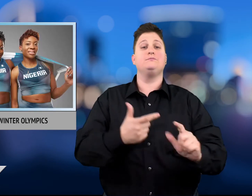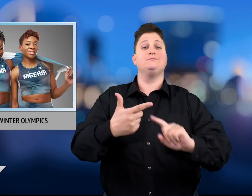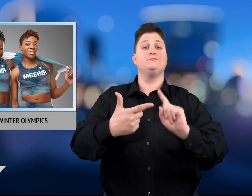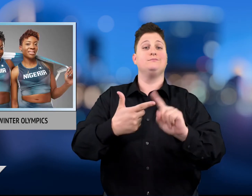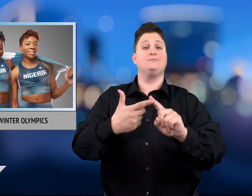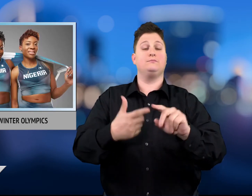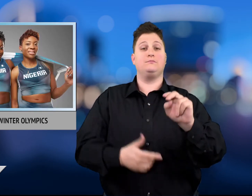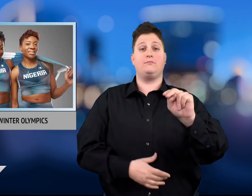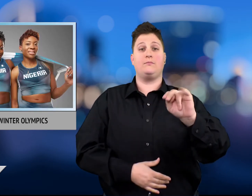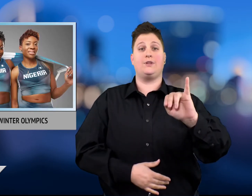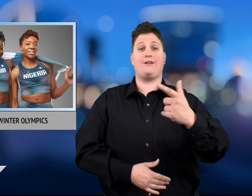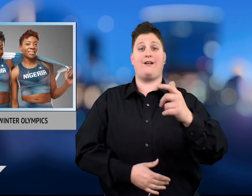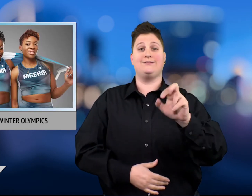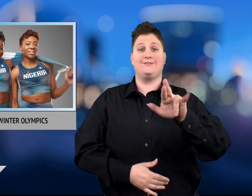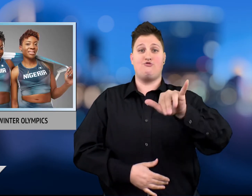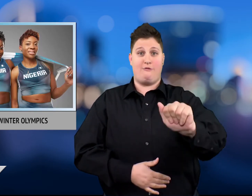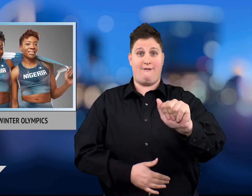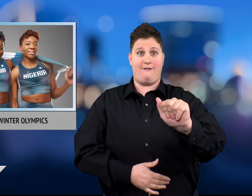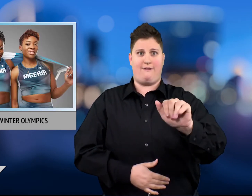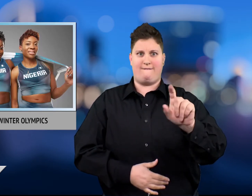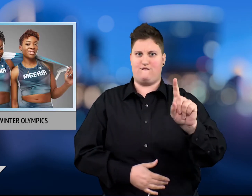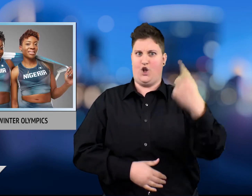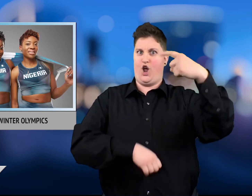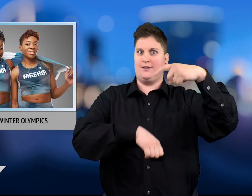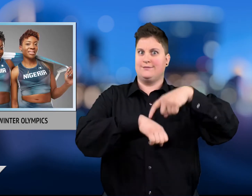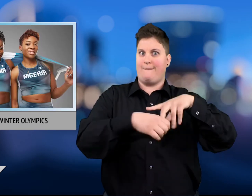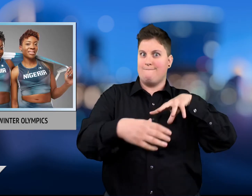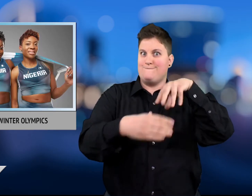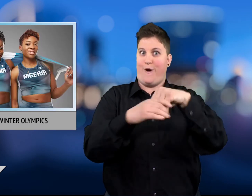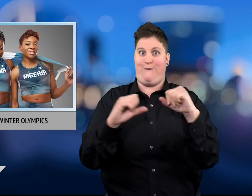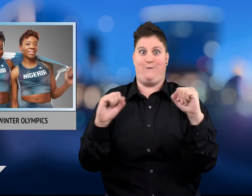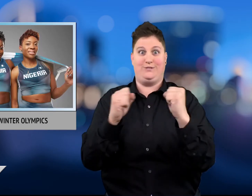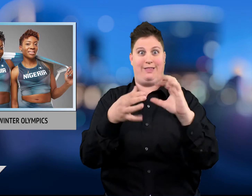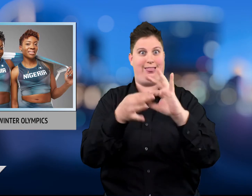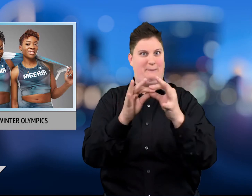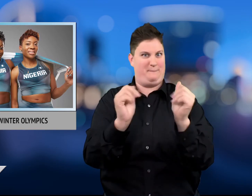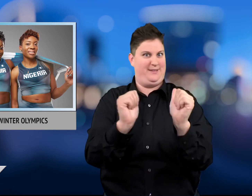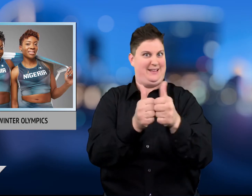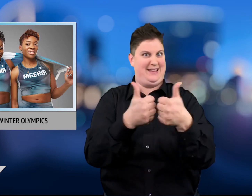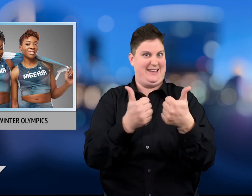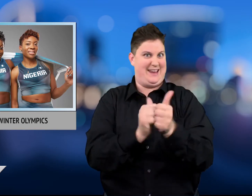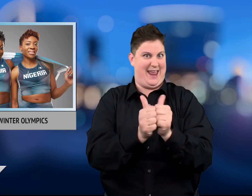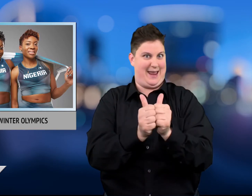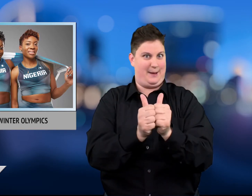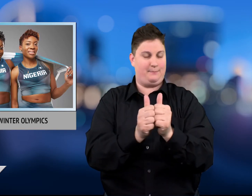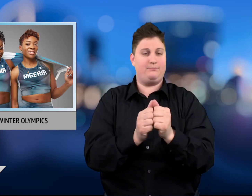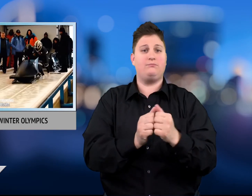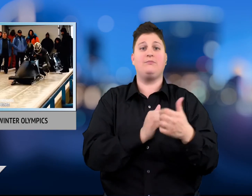Second -- Nigeria will be represented at the Winter Olympics game for the first time ever.